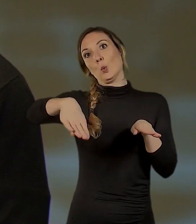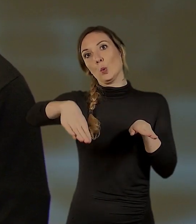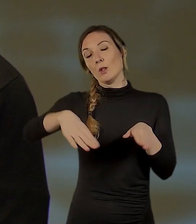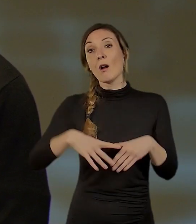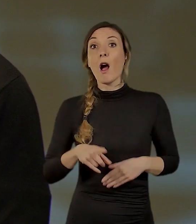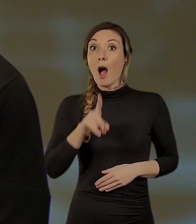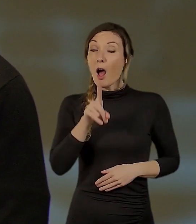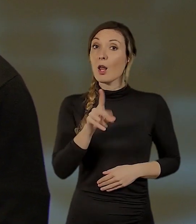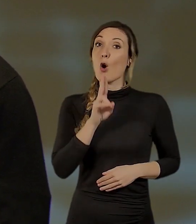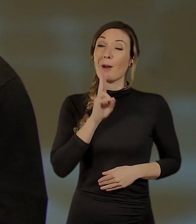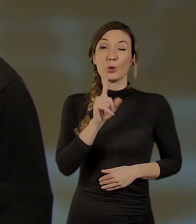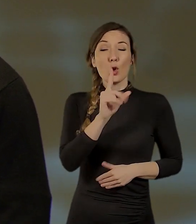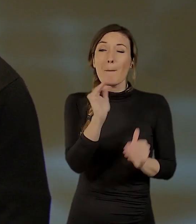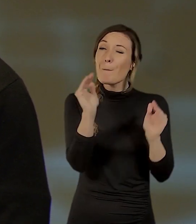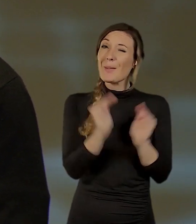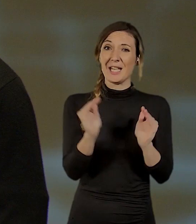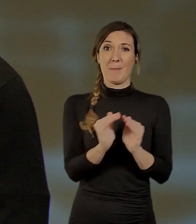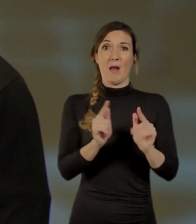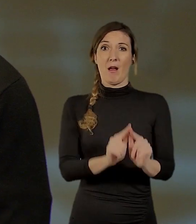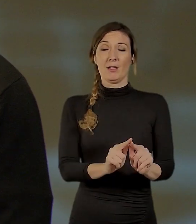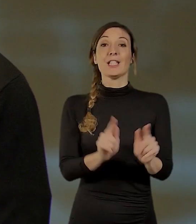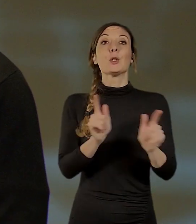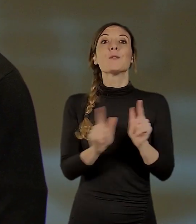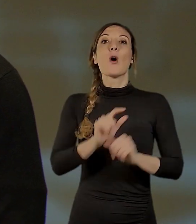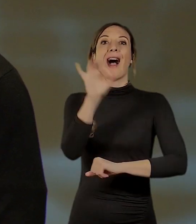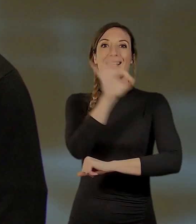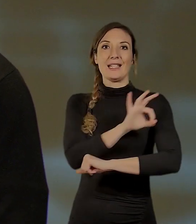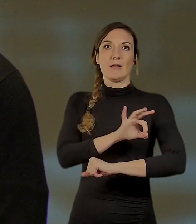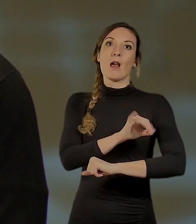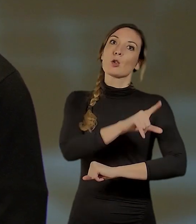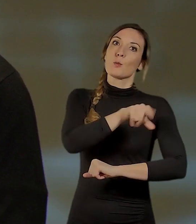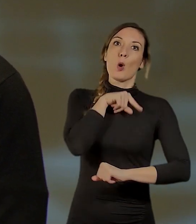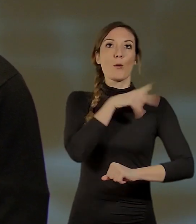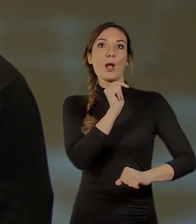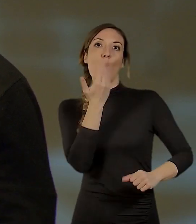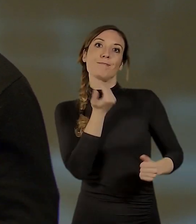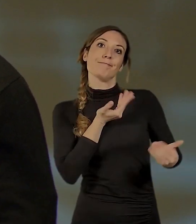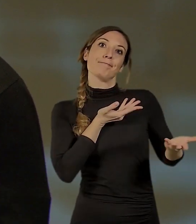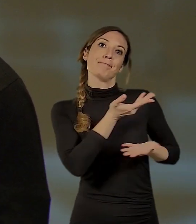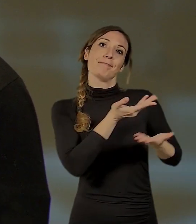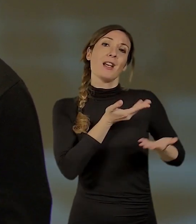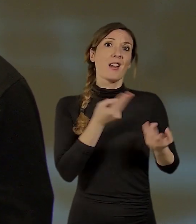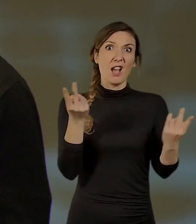A place where people can rather establish contacts or be, we do not want to stop cars. So we approached it like this.